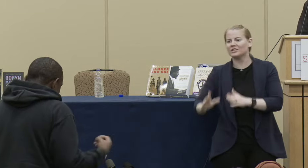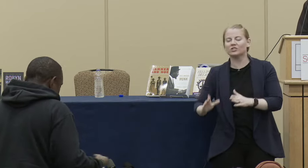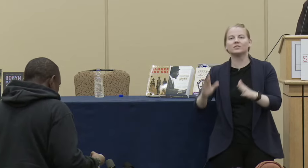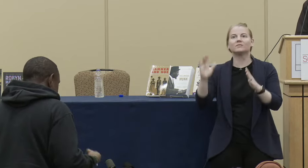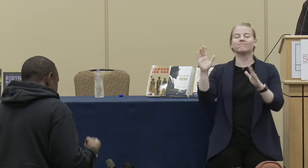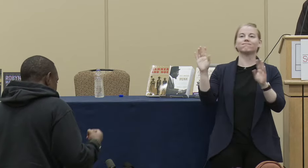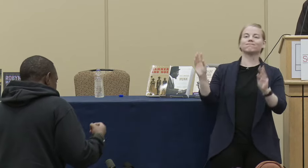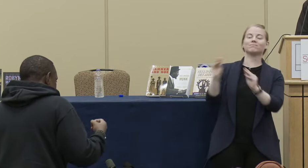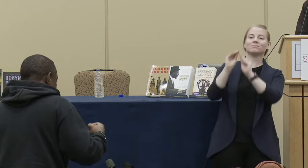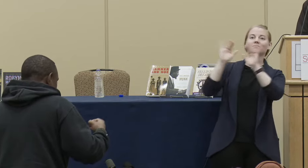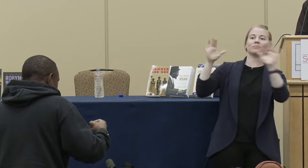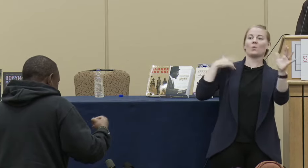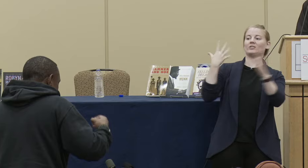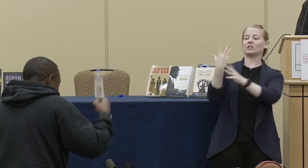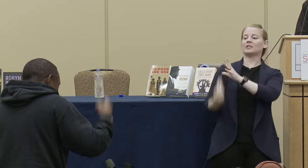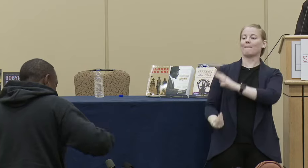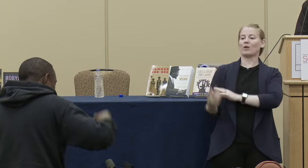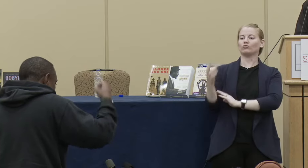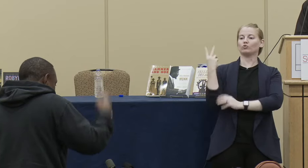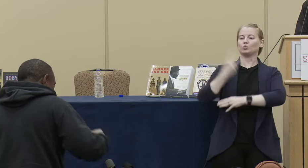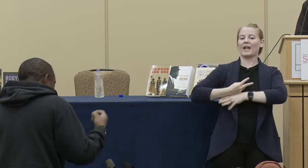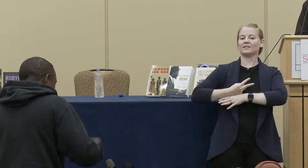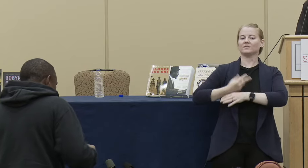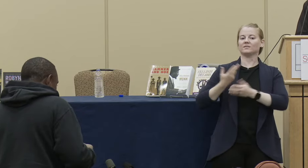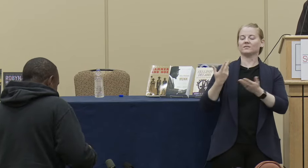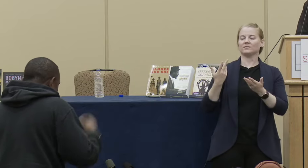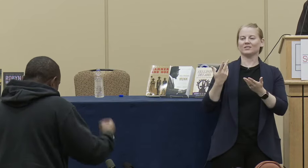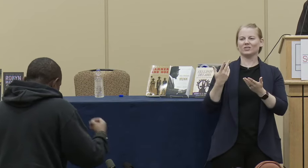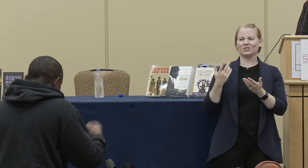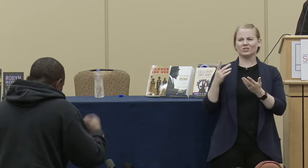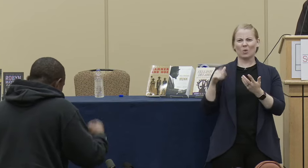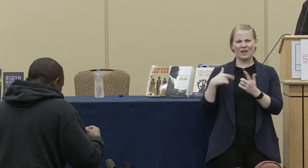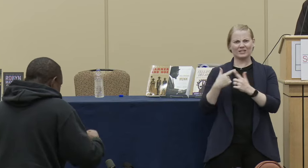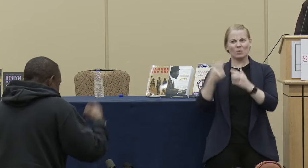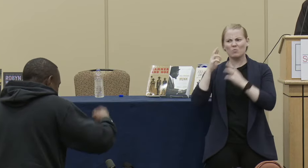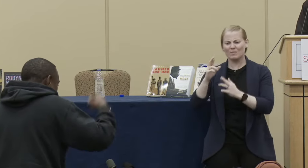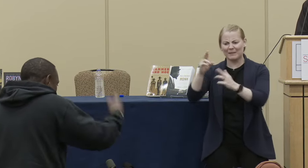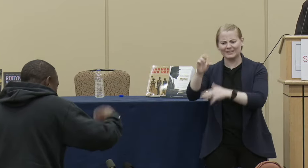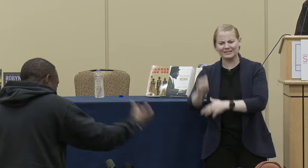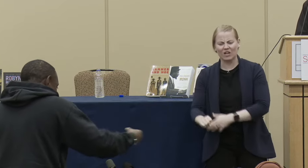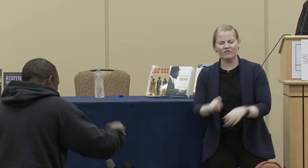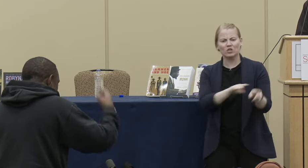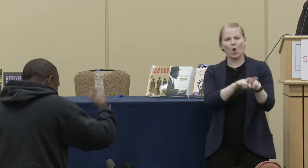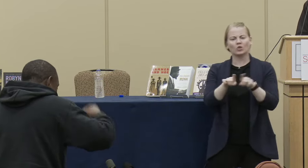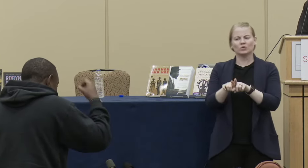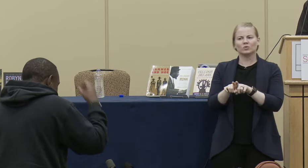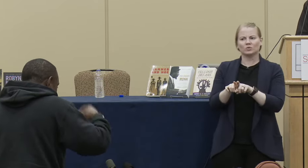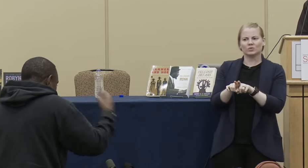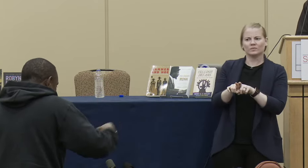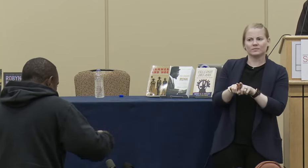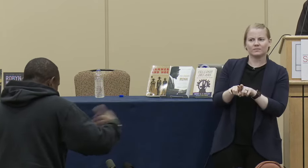even when the Haitians were seeking refugees, they just miraculously disappeared in two days .